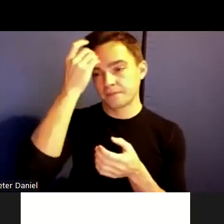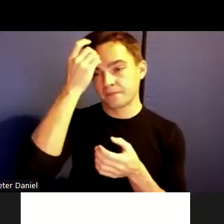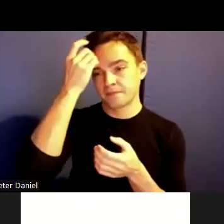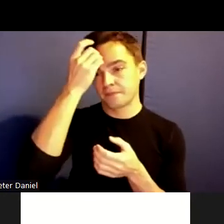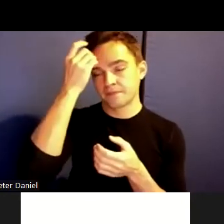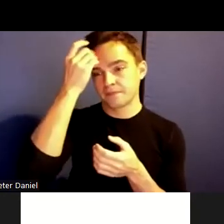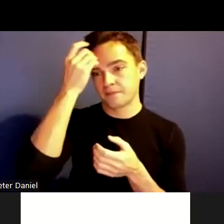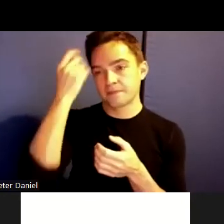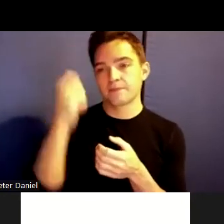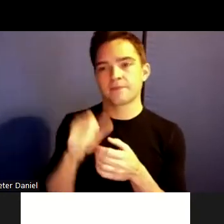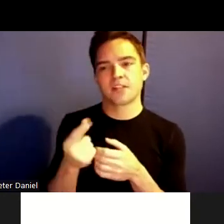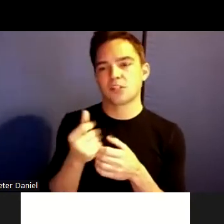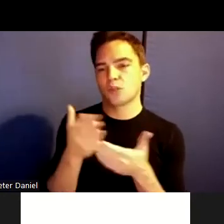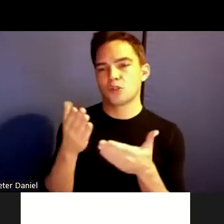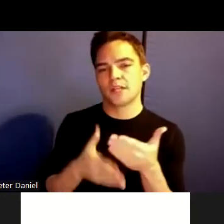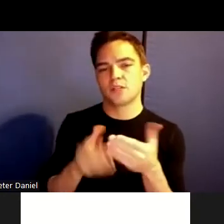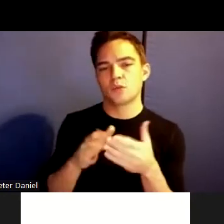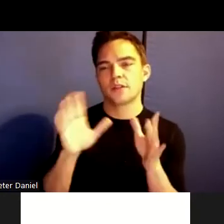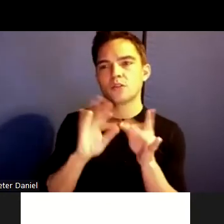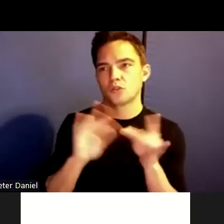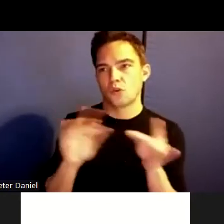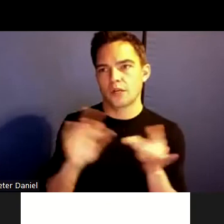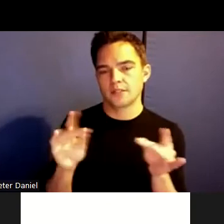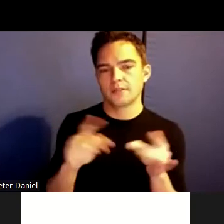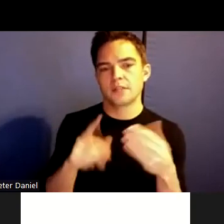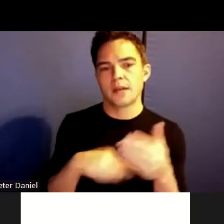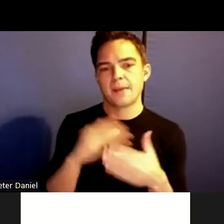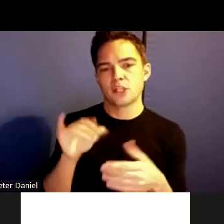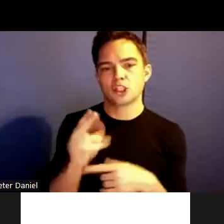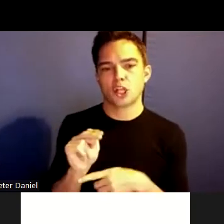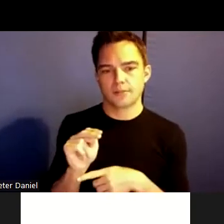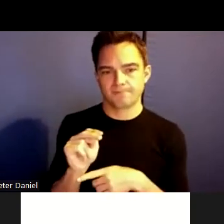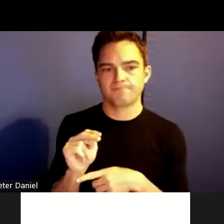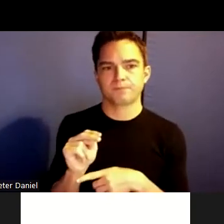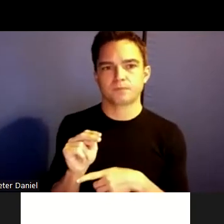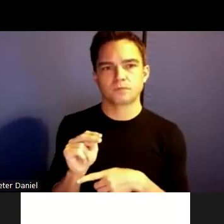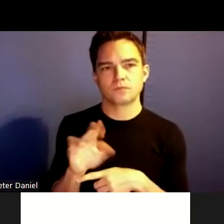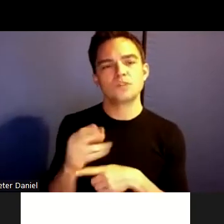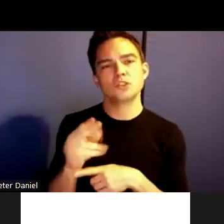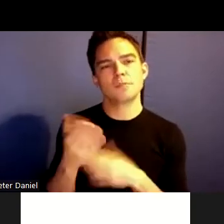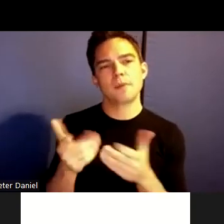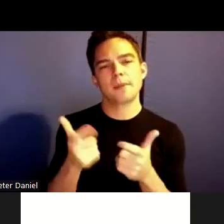And I just thought I'd end with a story about John, probably the biggest lesson that I ever